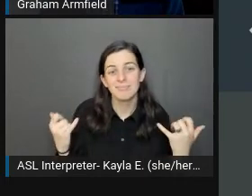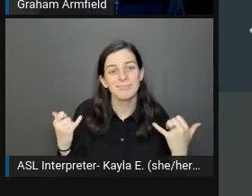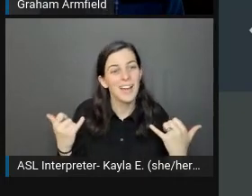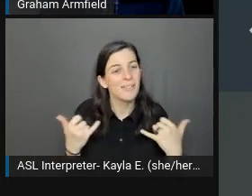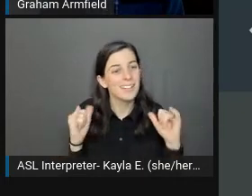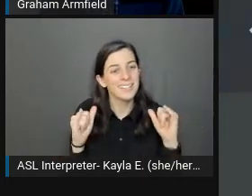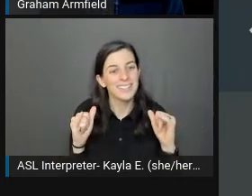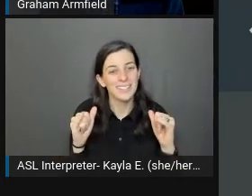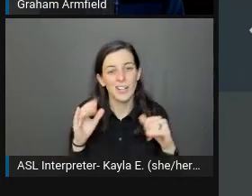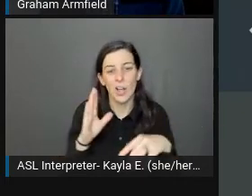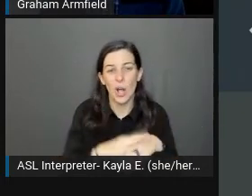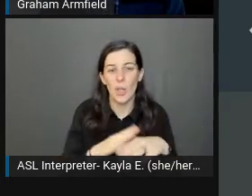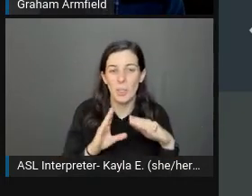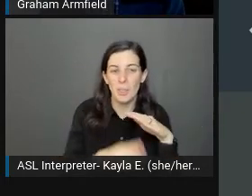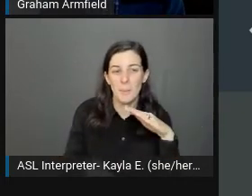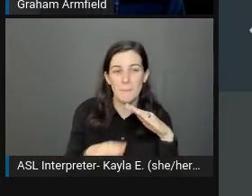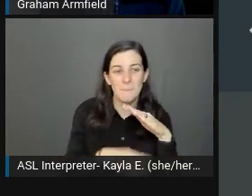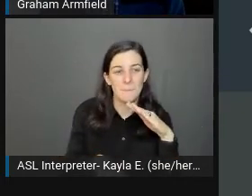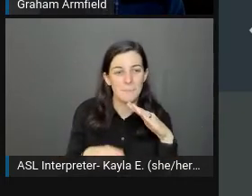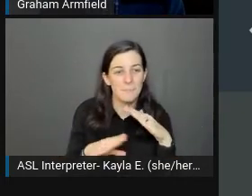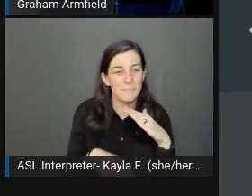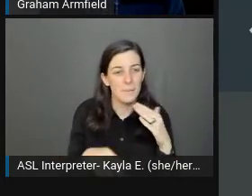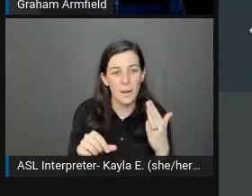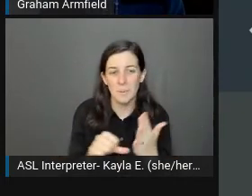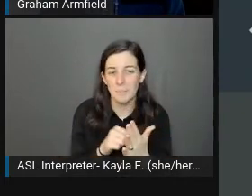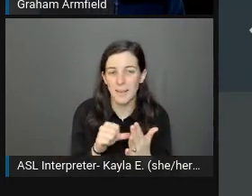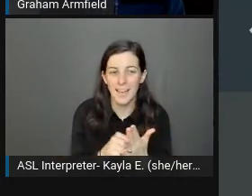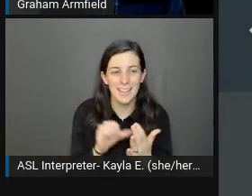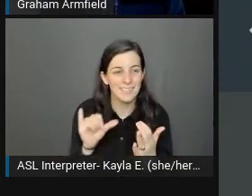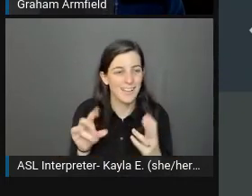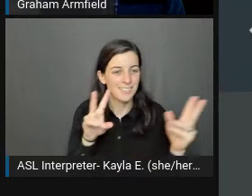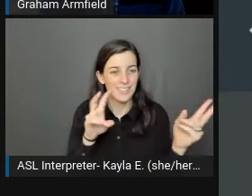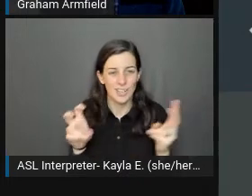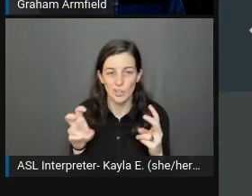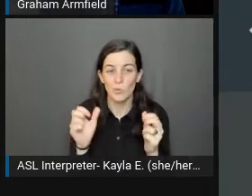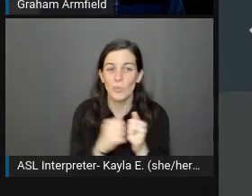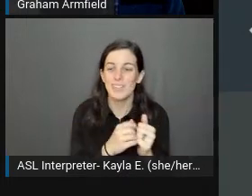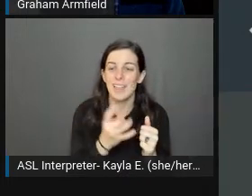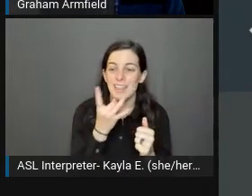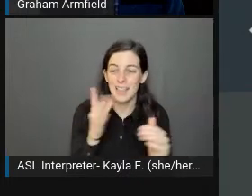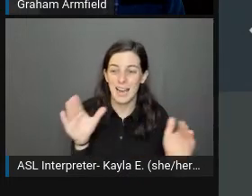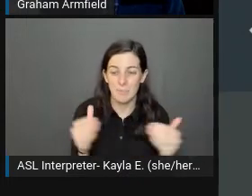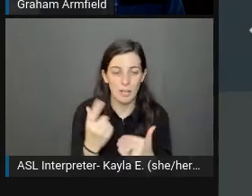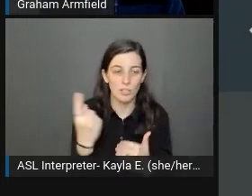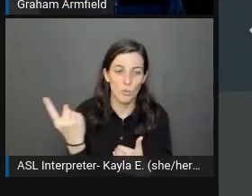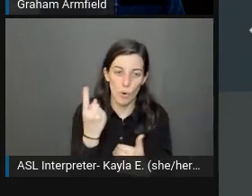That is a problem. With the lightbox, you always want, when I open the lightbox